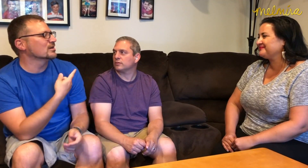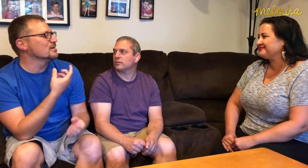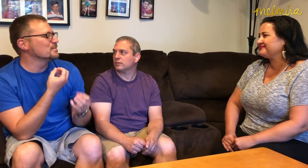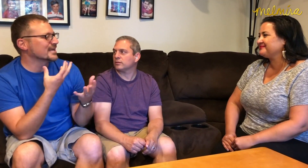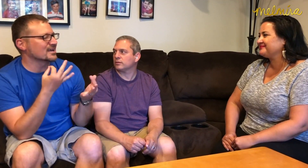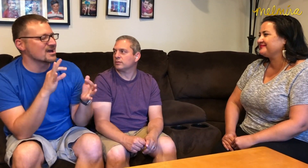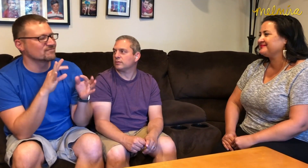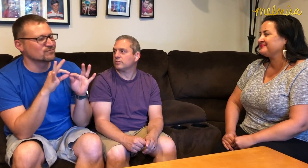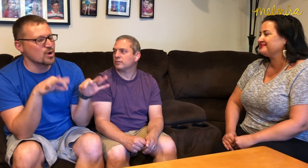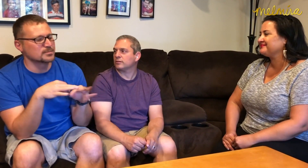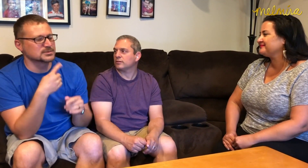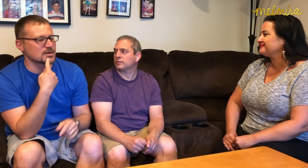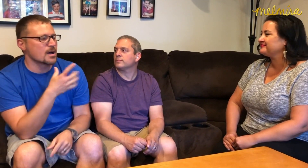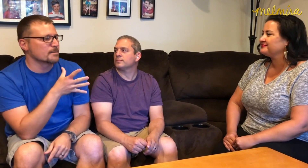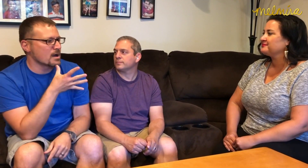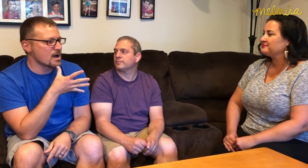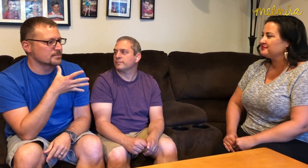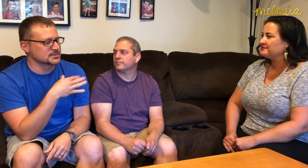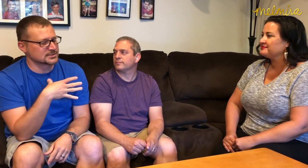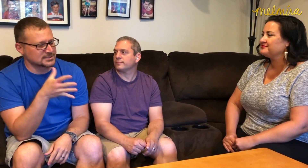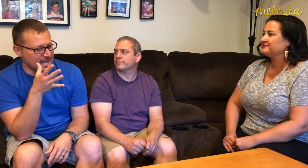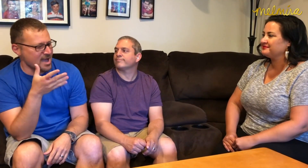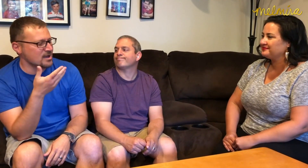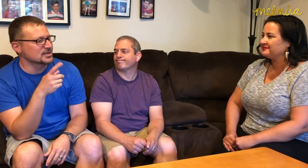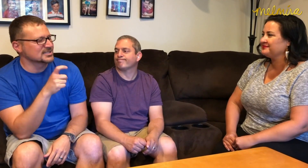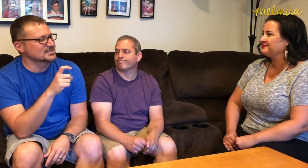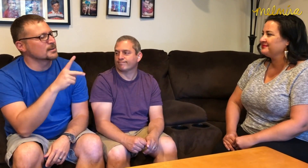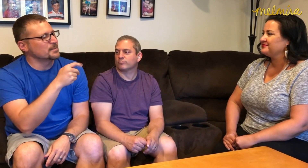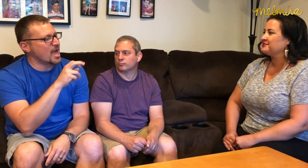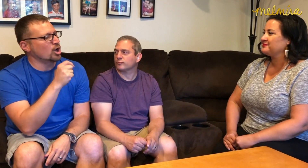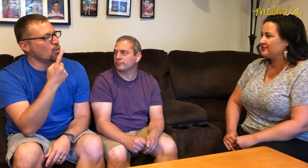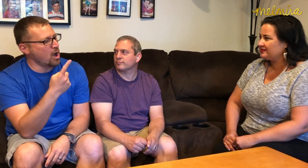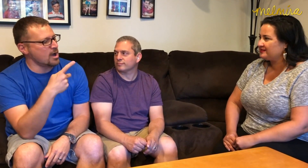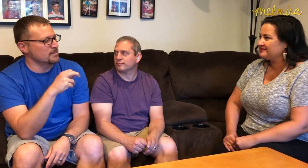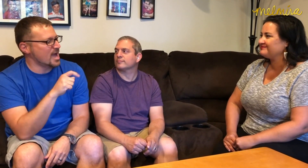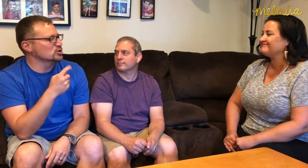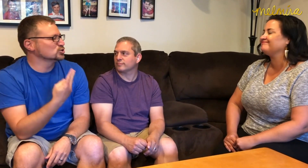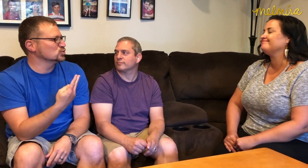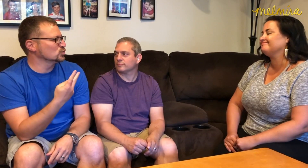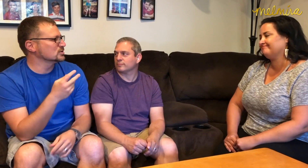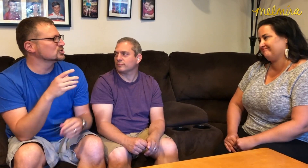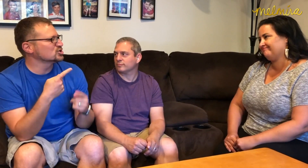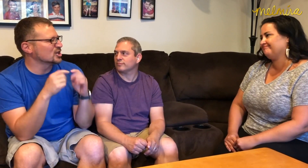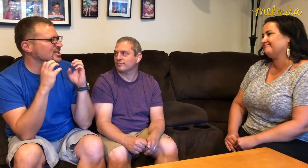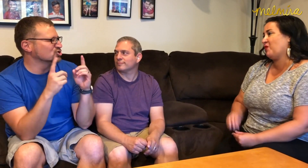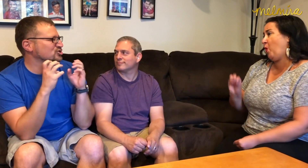Many of forms said, "To mom or dad". They need to be changed to "Parent 1 or Parent 2". We just wanted to educate them.